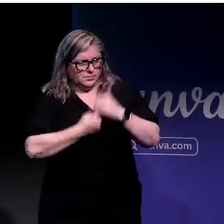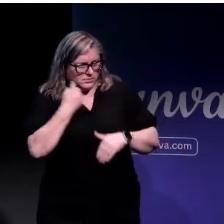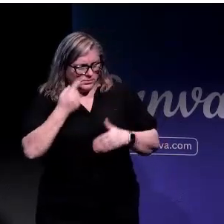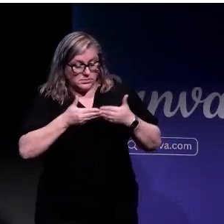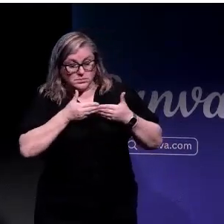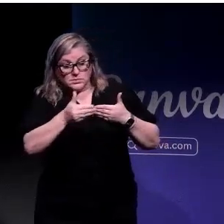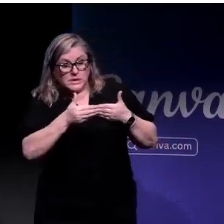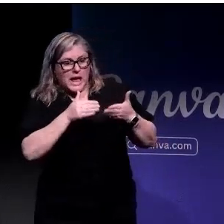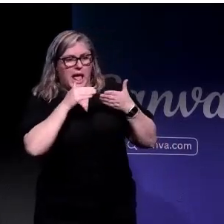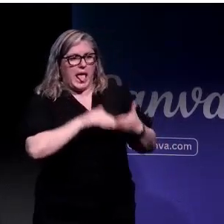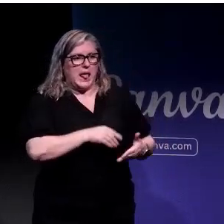those feelings of unpredictability.